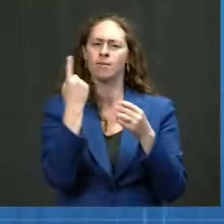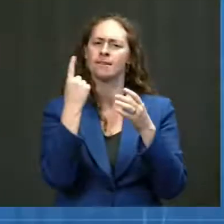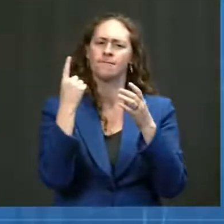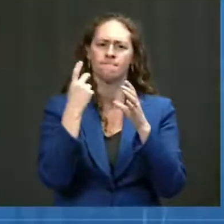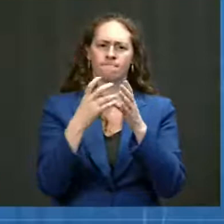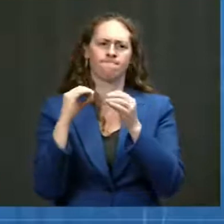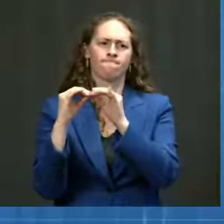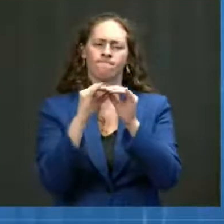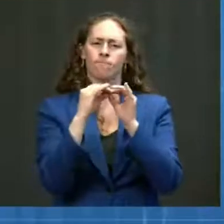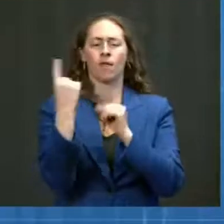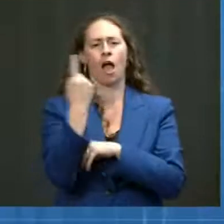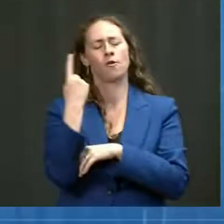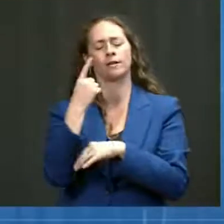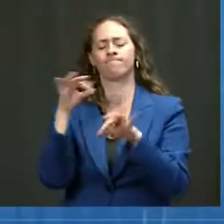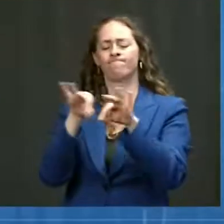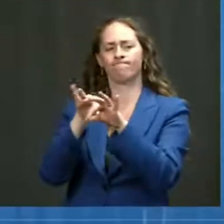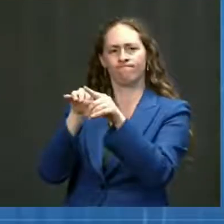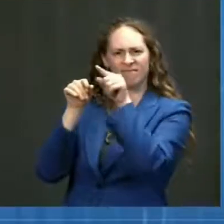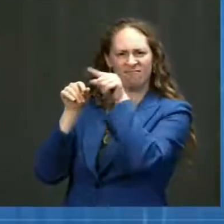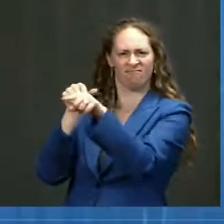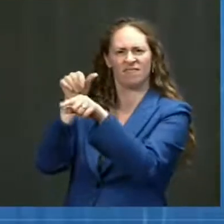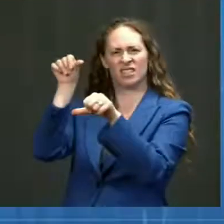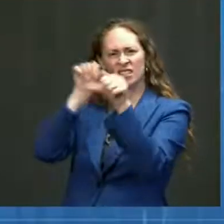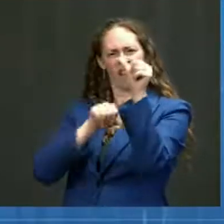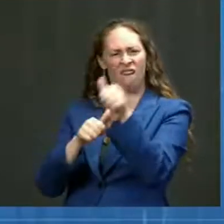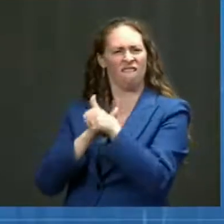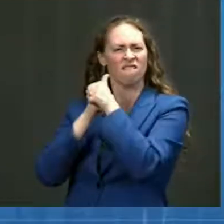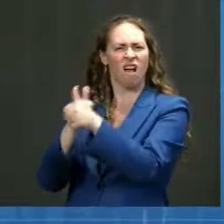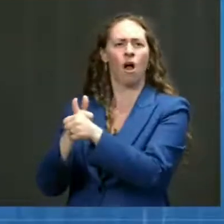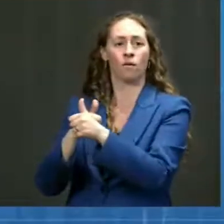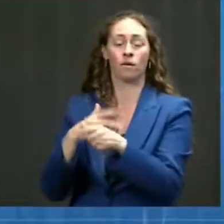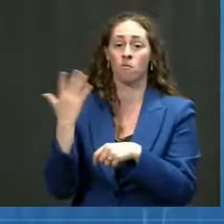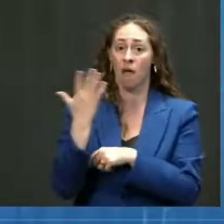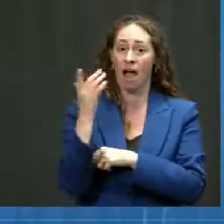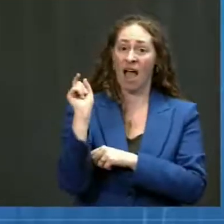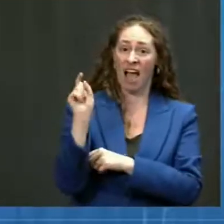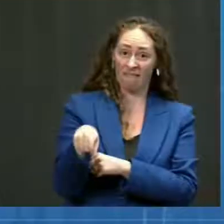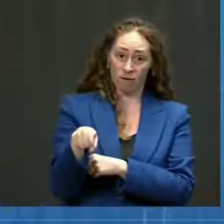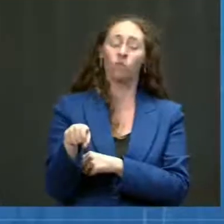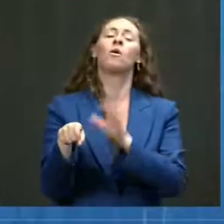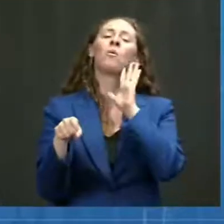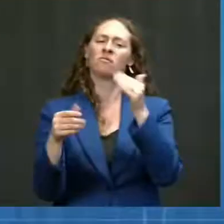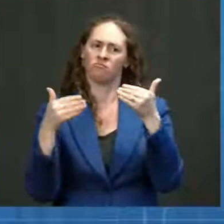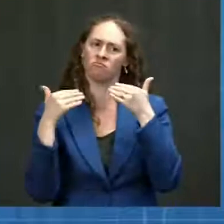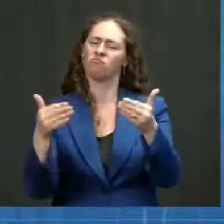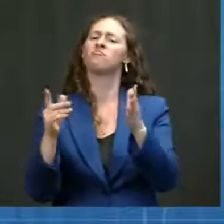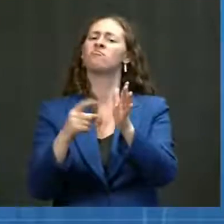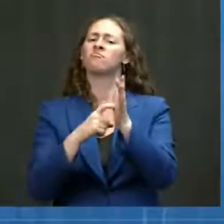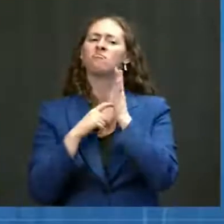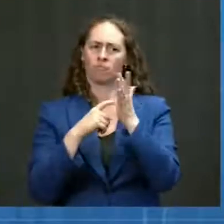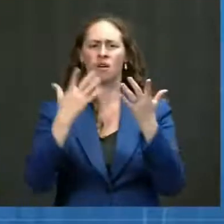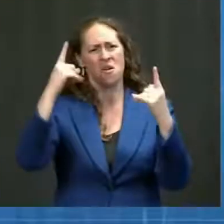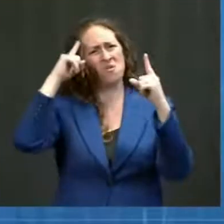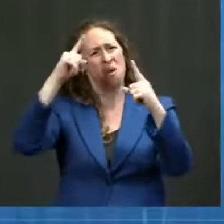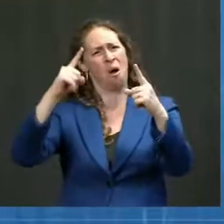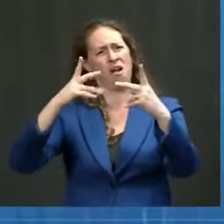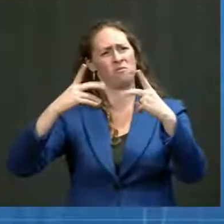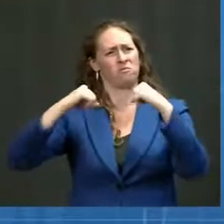ADDRESSING ILLNESS AND